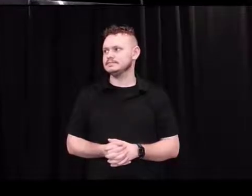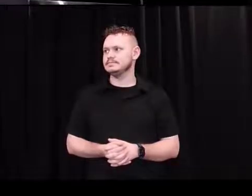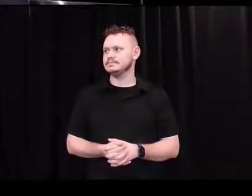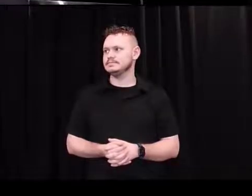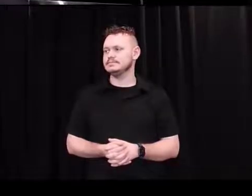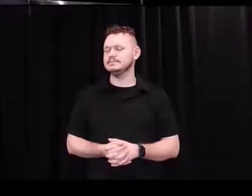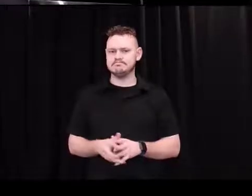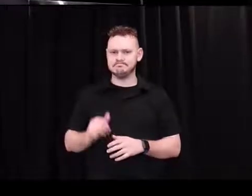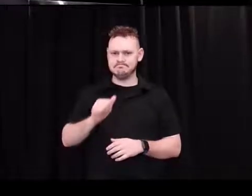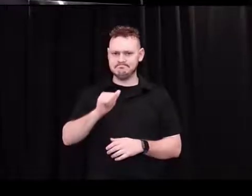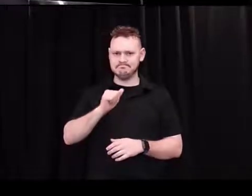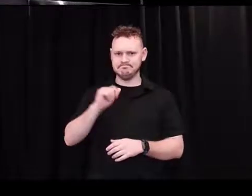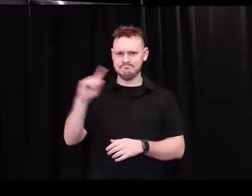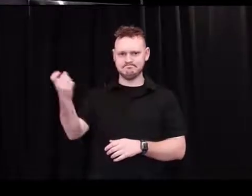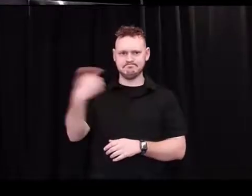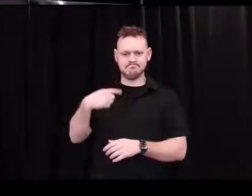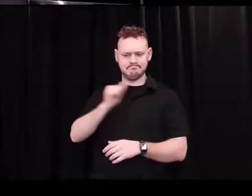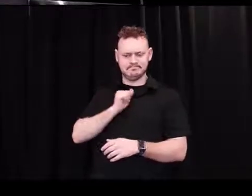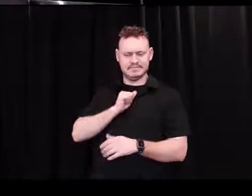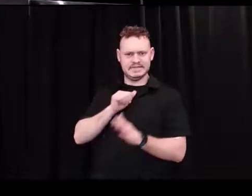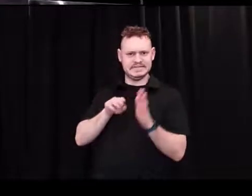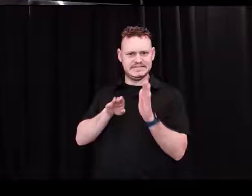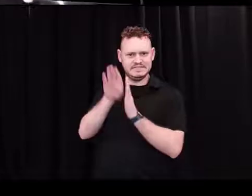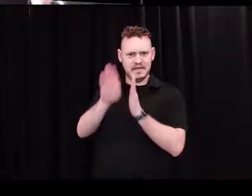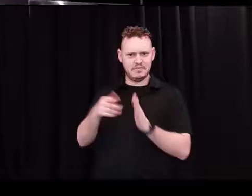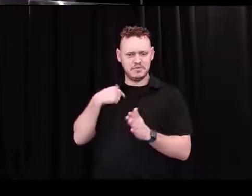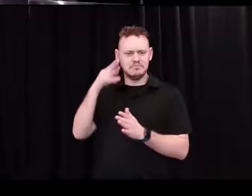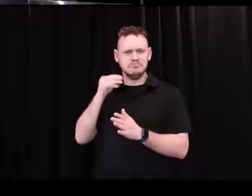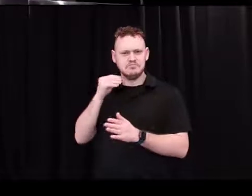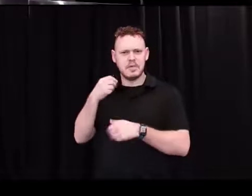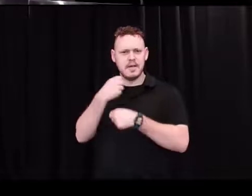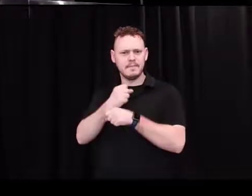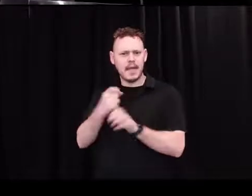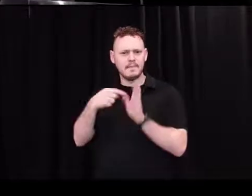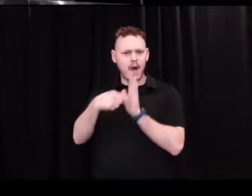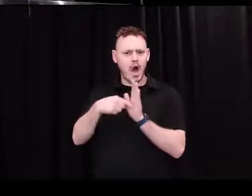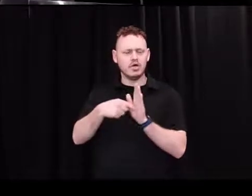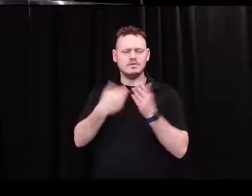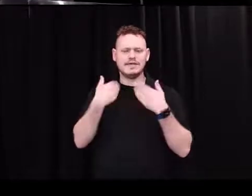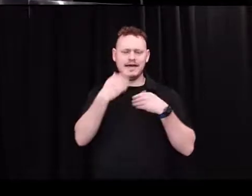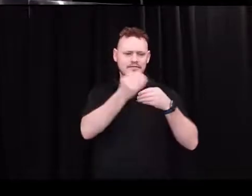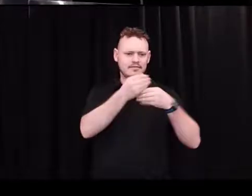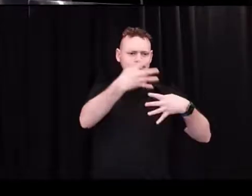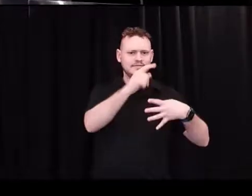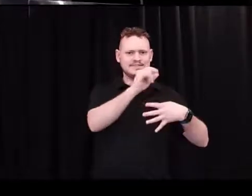developer that's made modals that open to have tabs that create more modals,